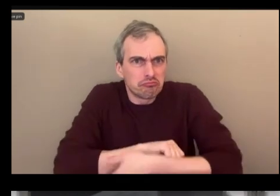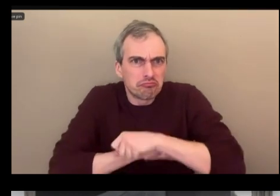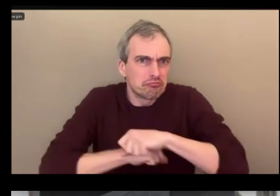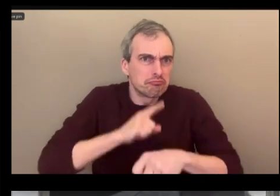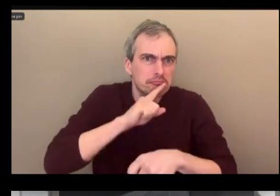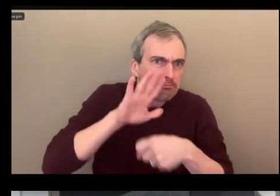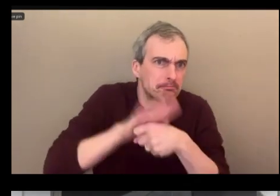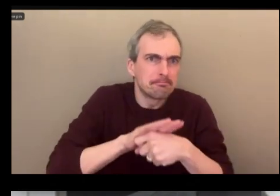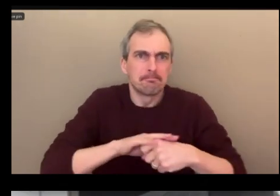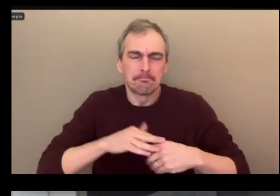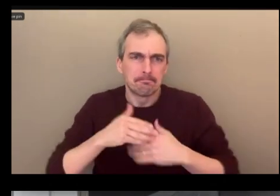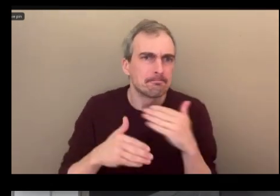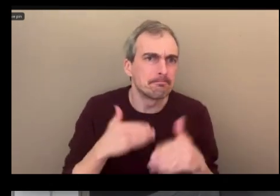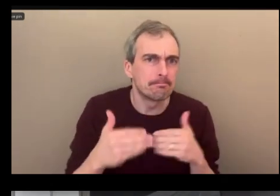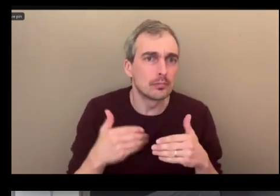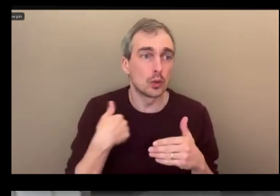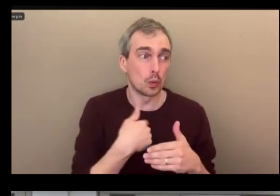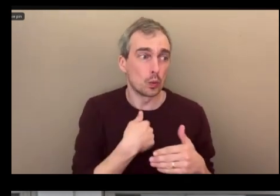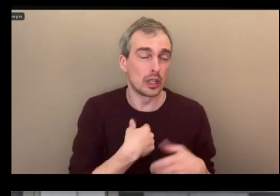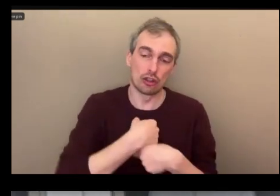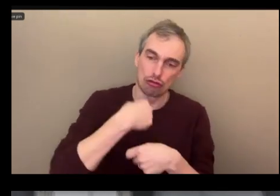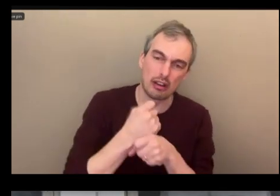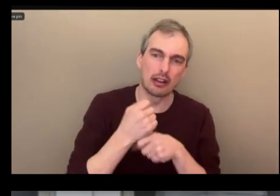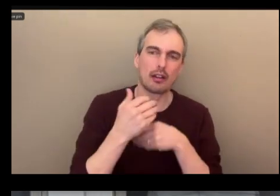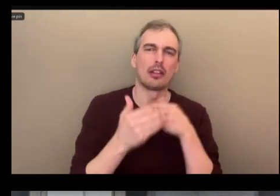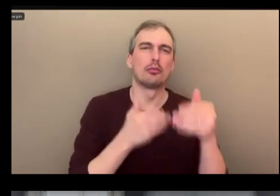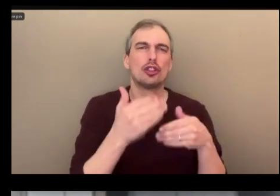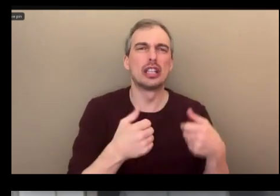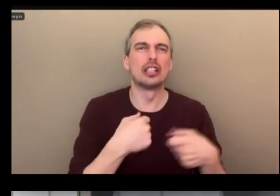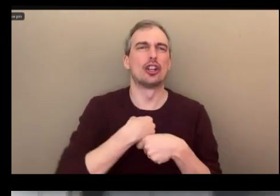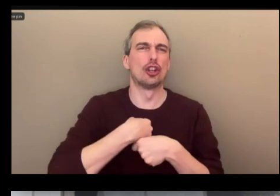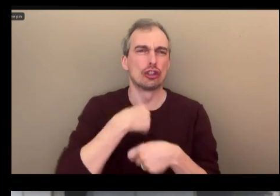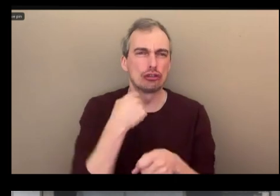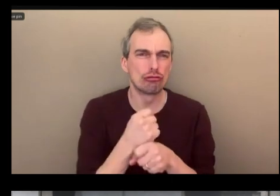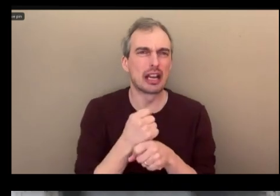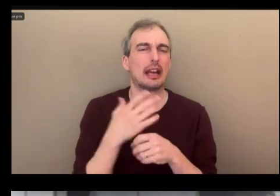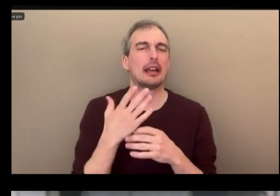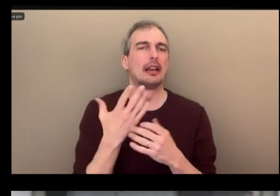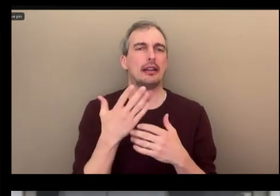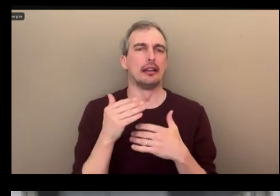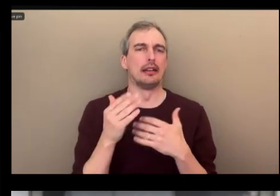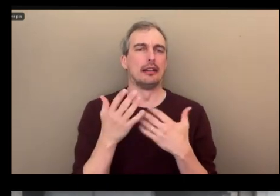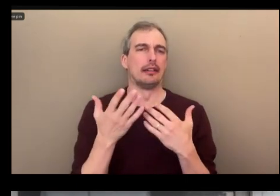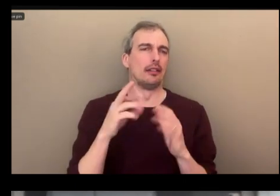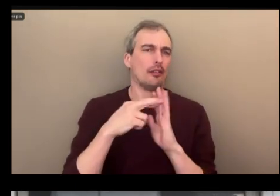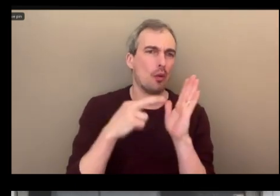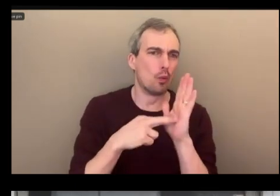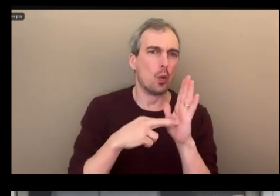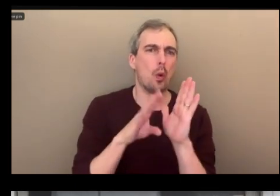So we could be repeatable and we could make sure that everything we were doing was gonna be inclusive across the board.